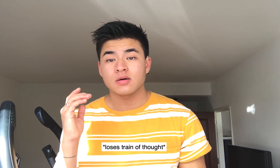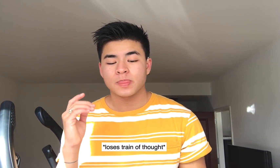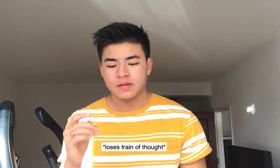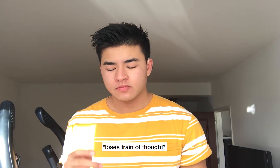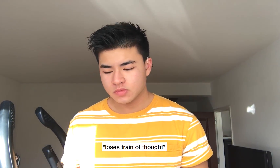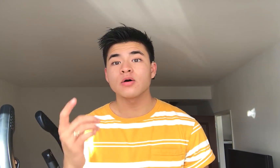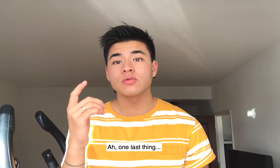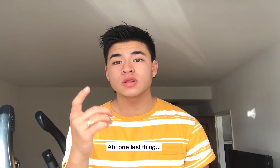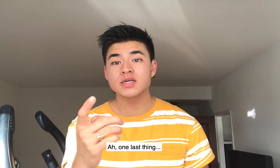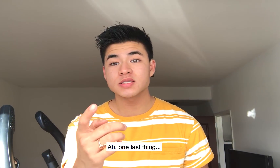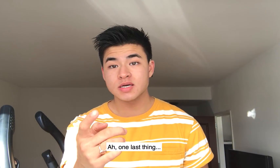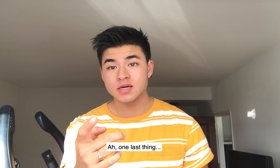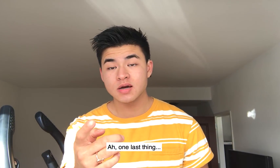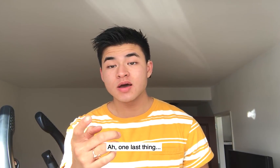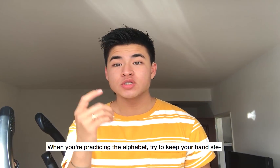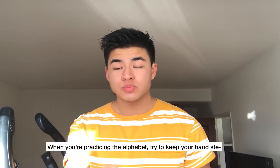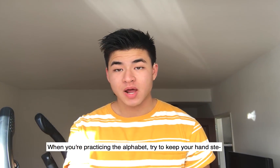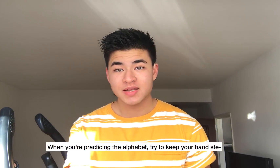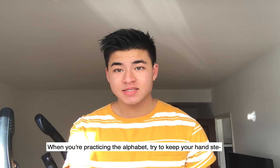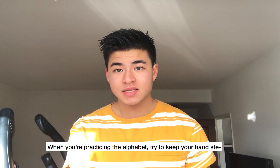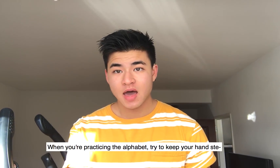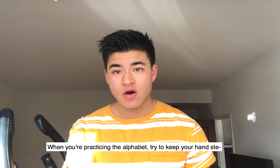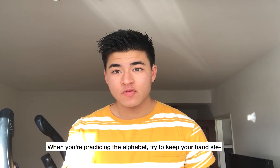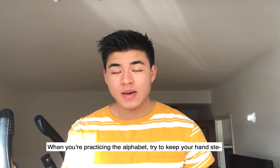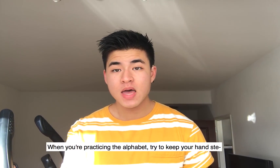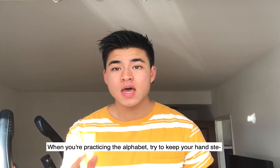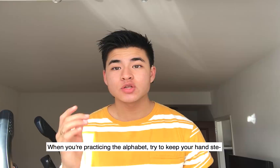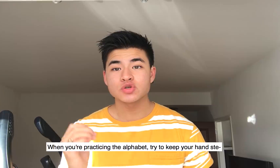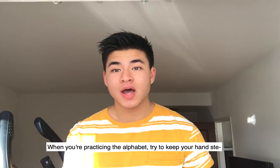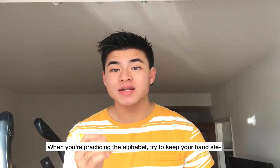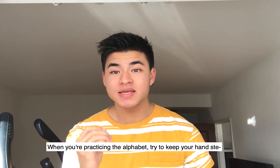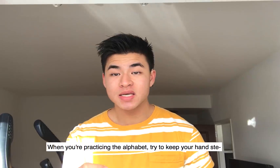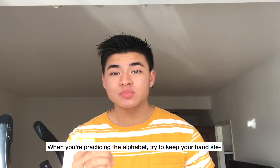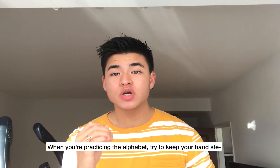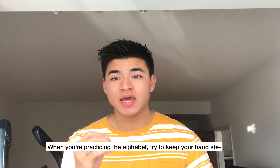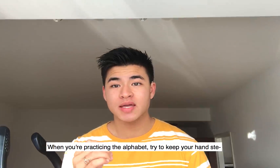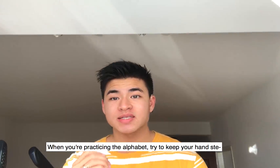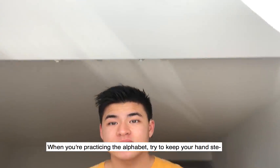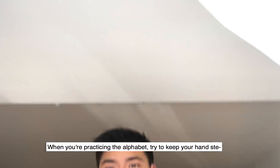Oh one last thing when you're practicing the alphabet try to keep your hands